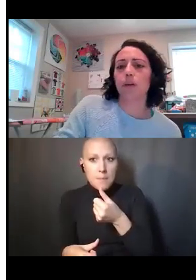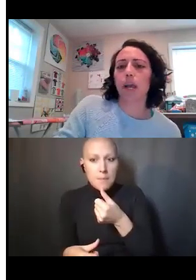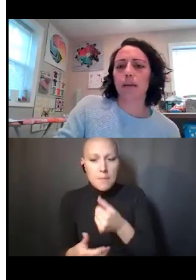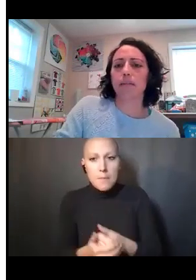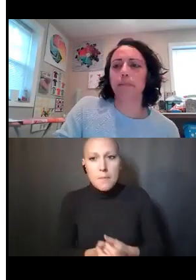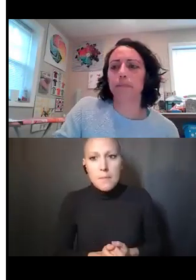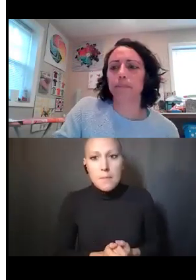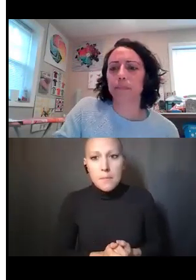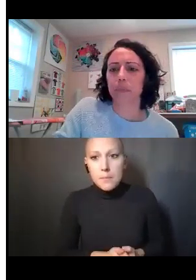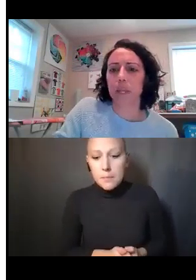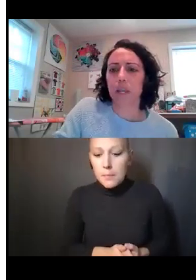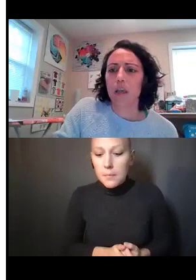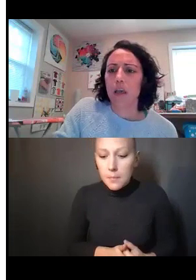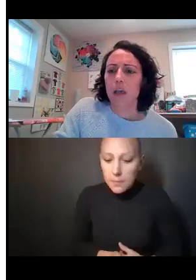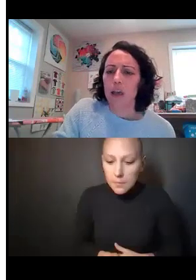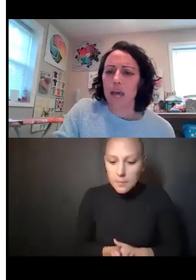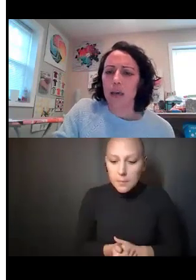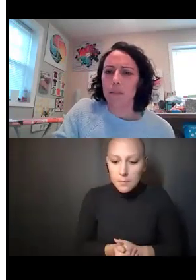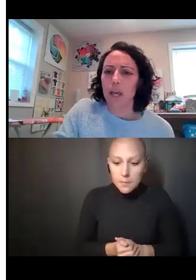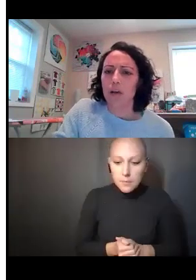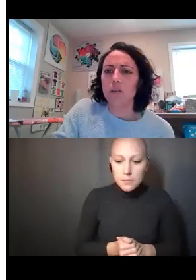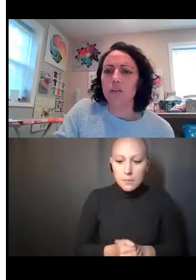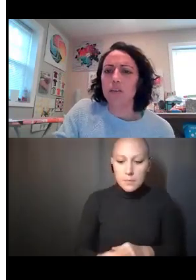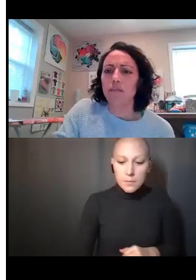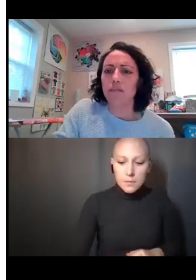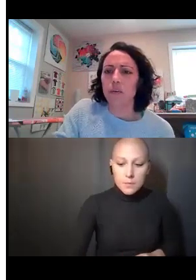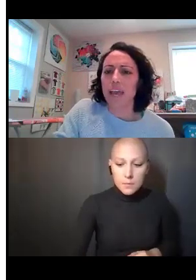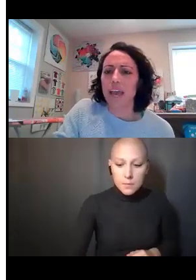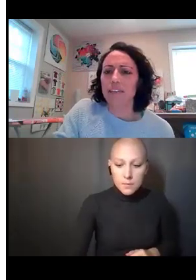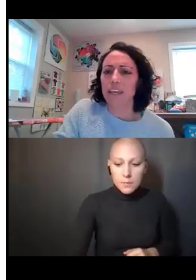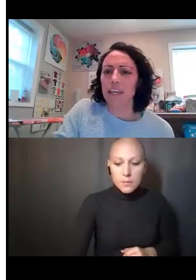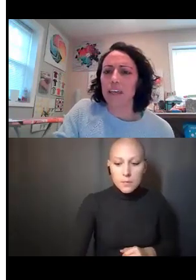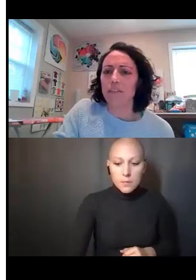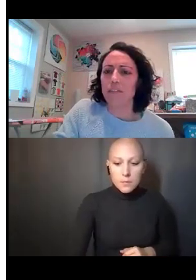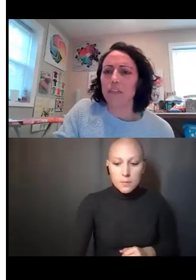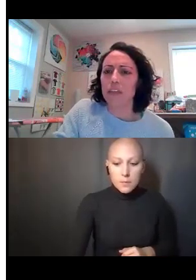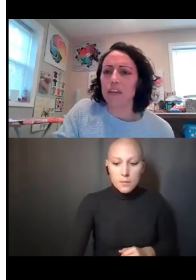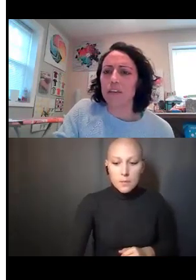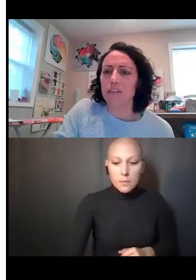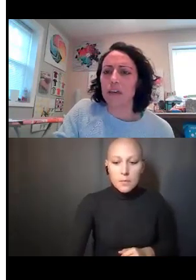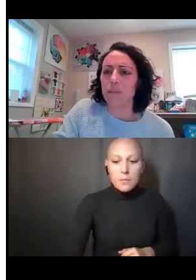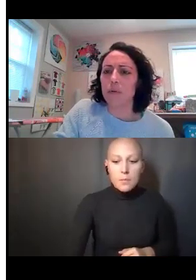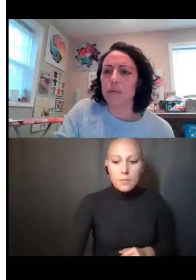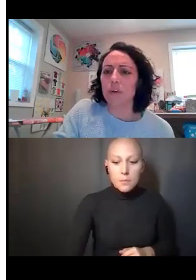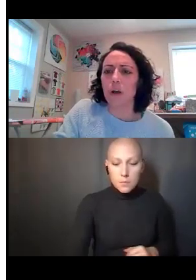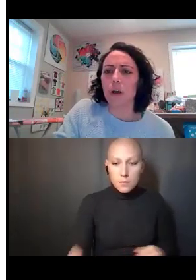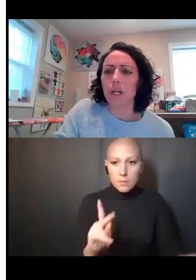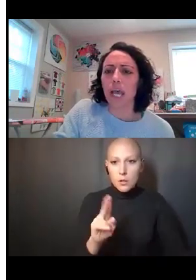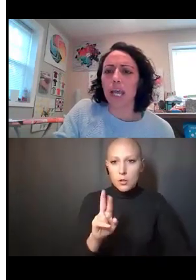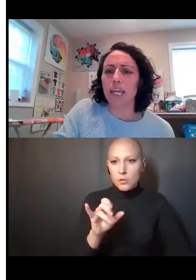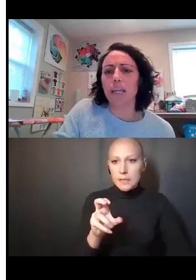Kristin Ta: Correct. I also see some folks asking if the samples are online.